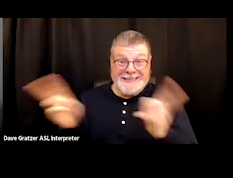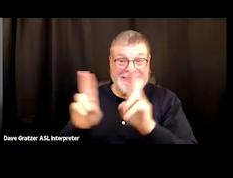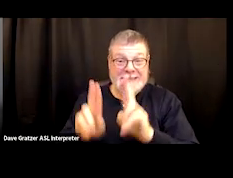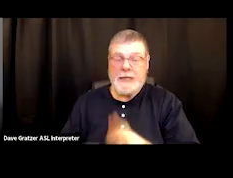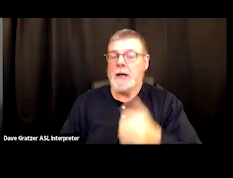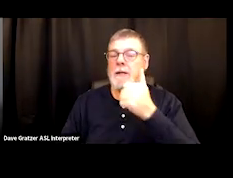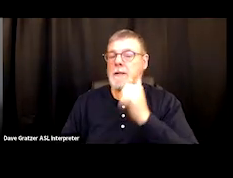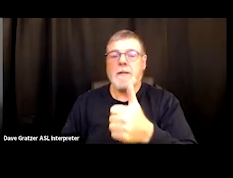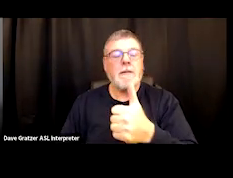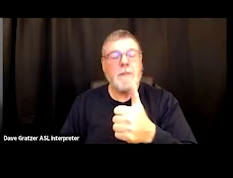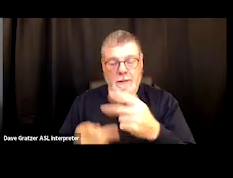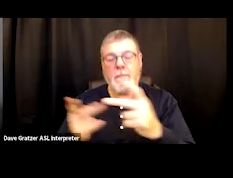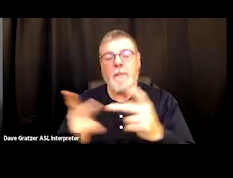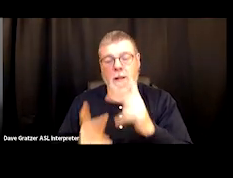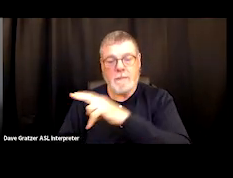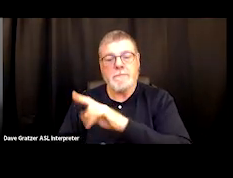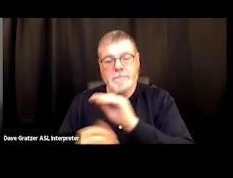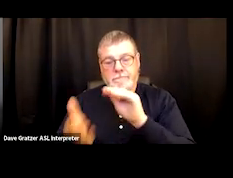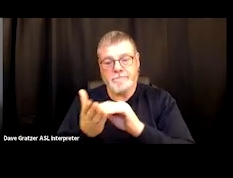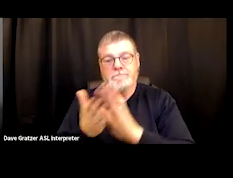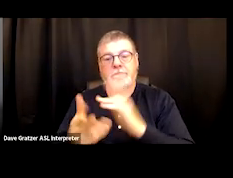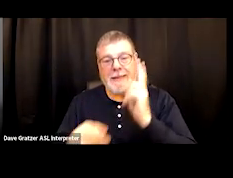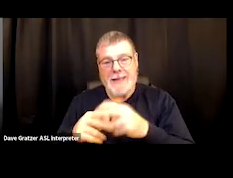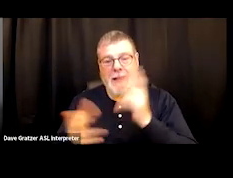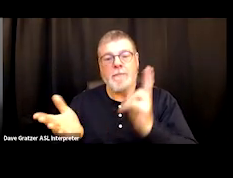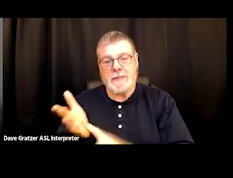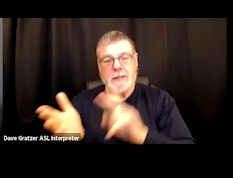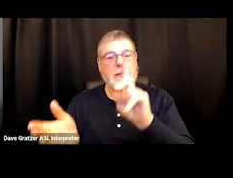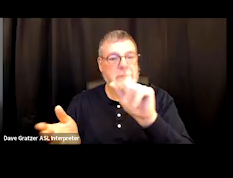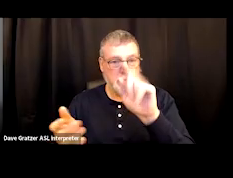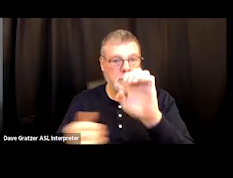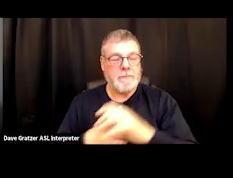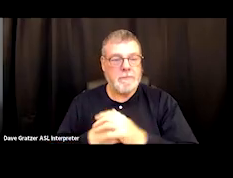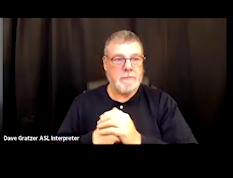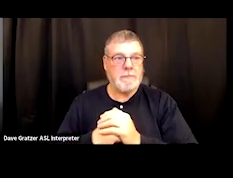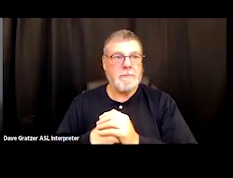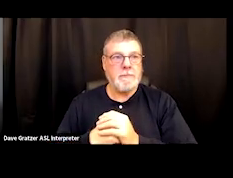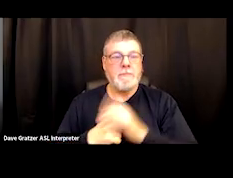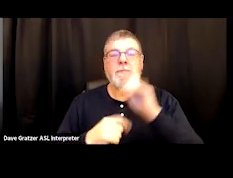you will provide a place for them to enter their name, sign, and date as well. And then we have a list on this slide